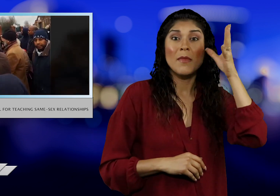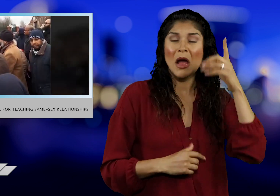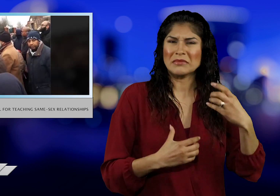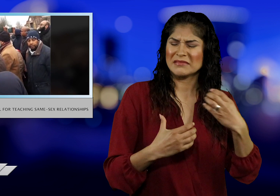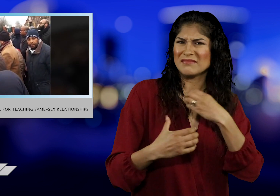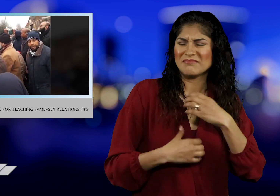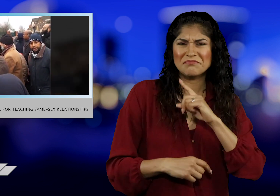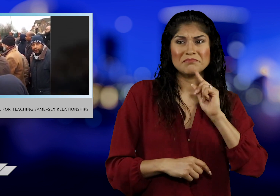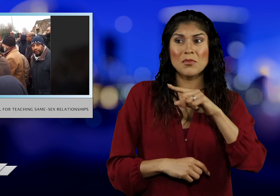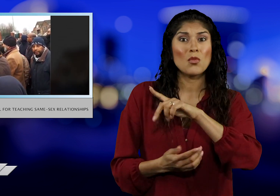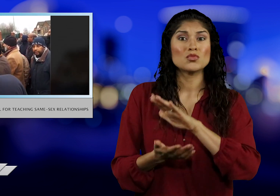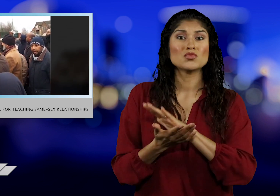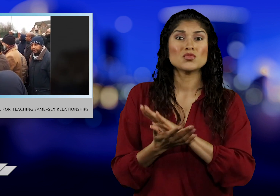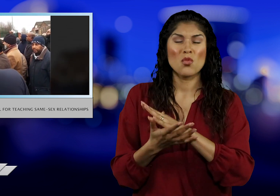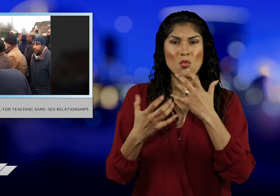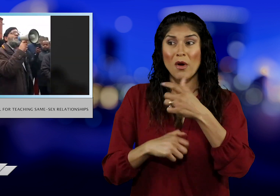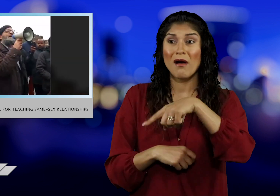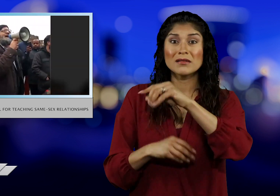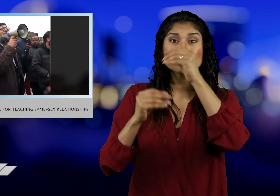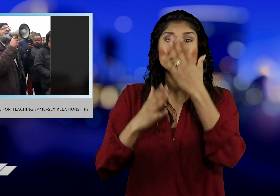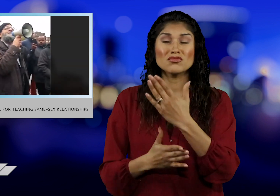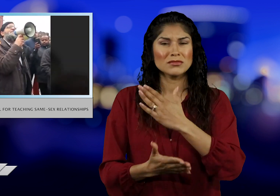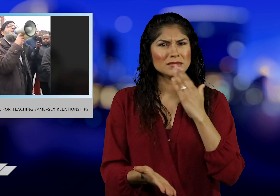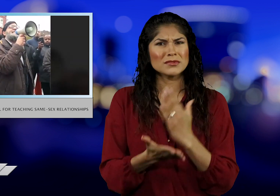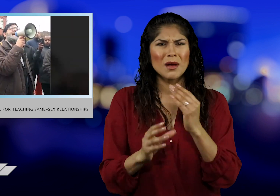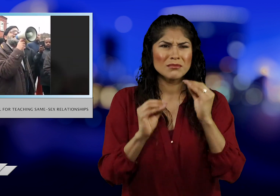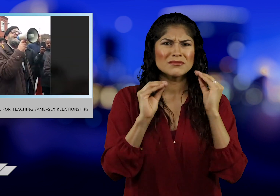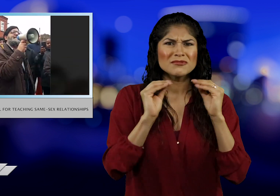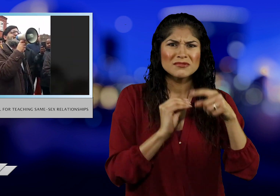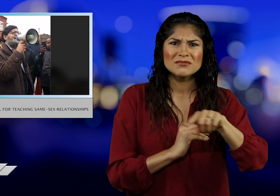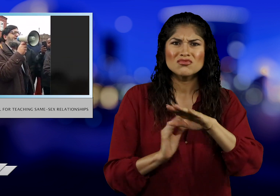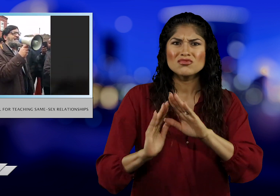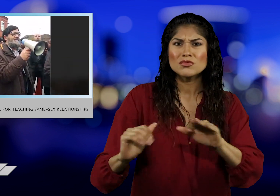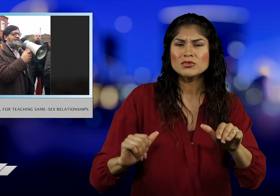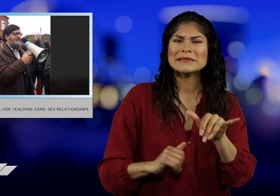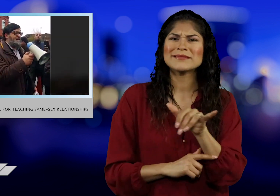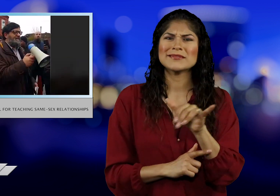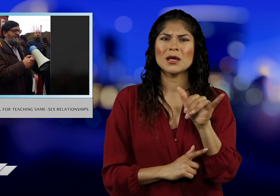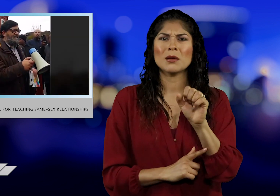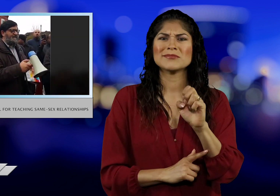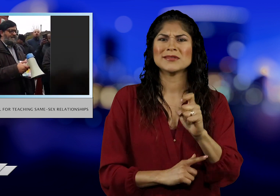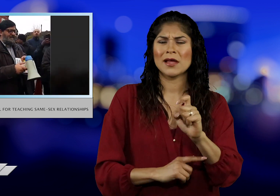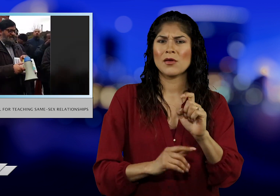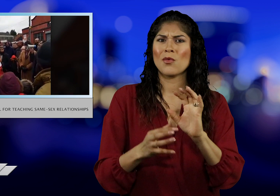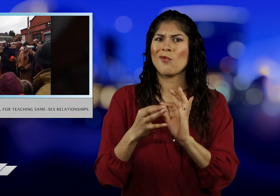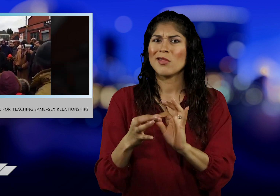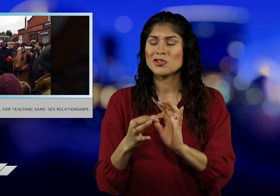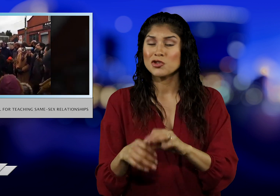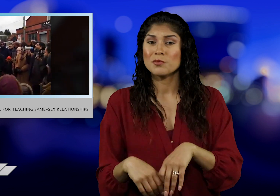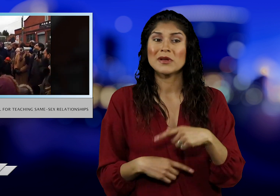Parents are demanding the school stop teaching children about the existence of same-sex relationships